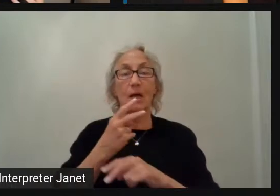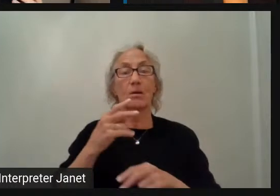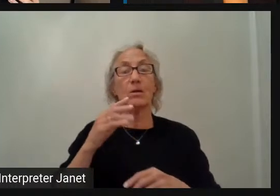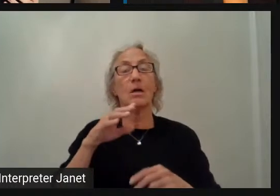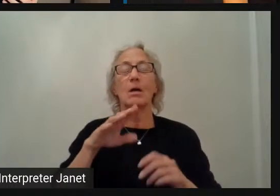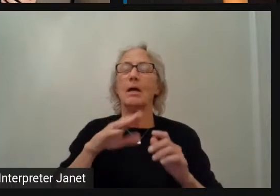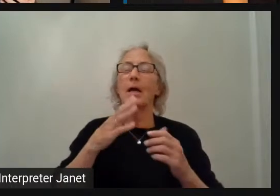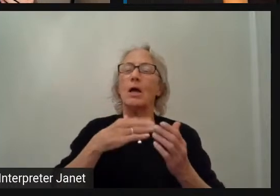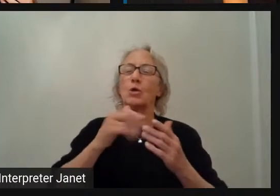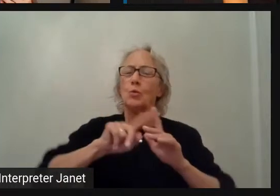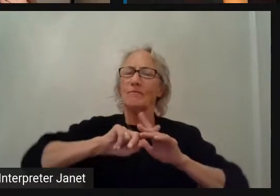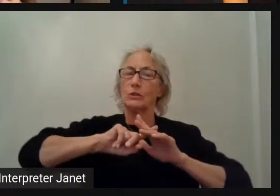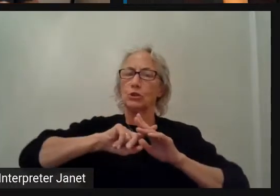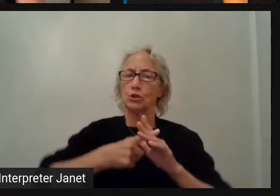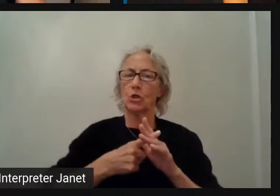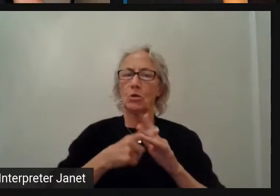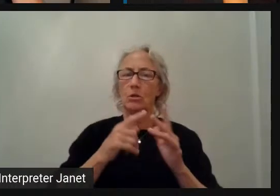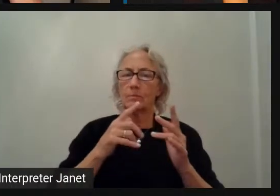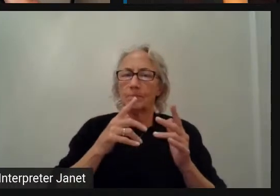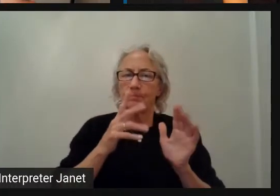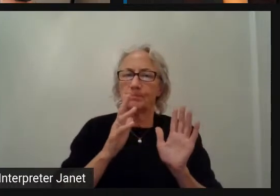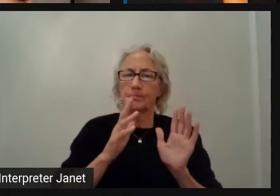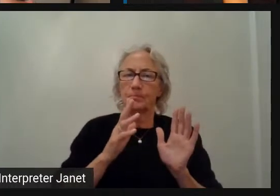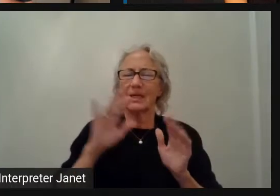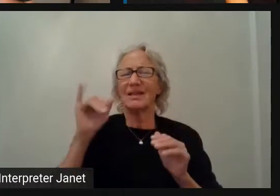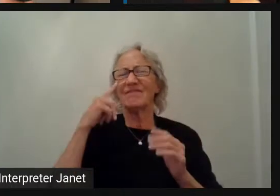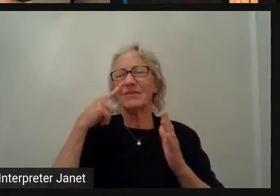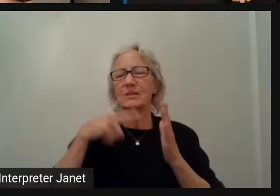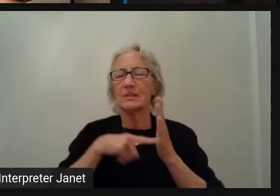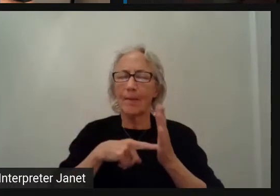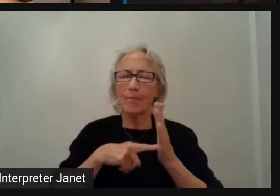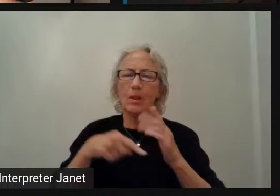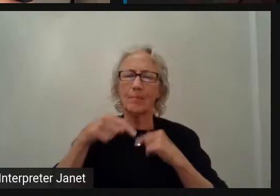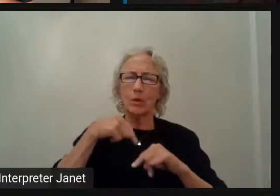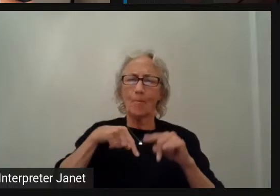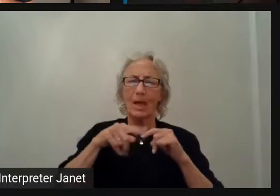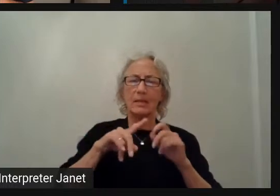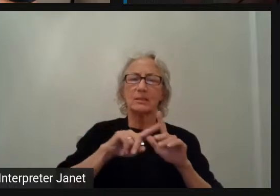anger phase, because they will be present, you will start